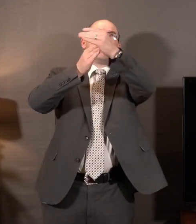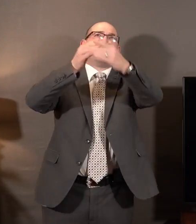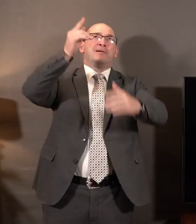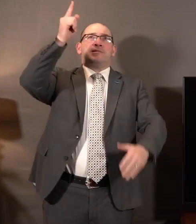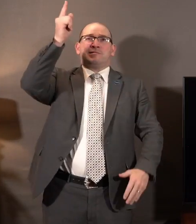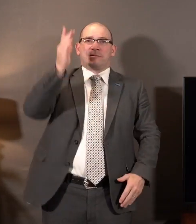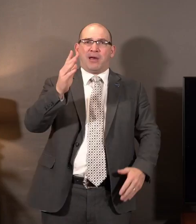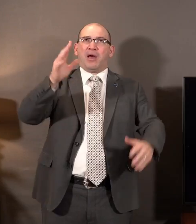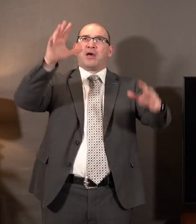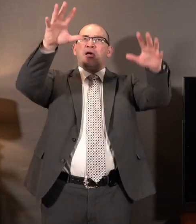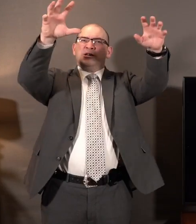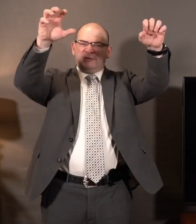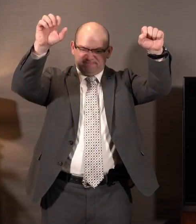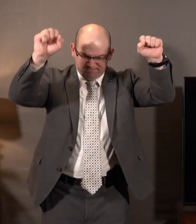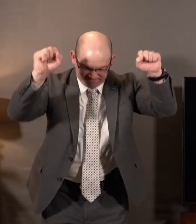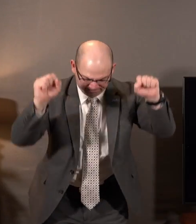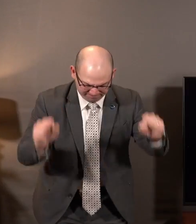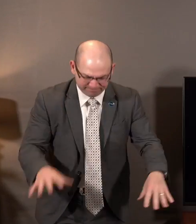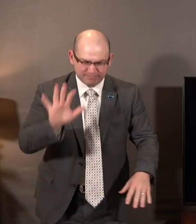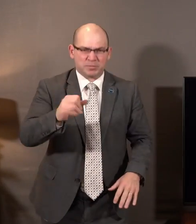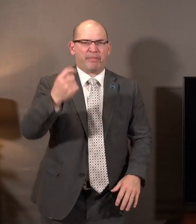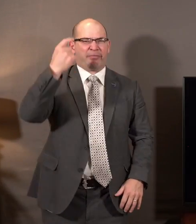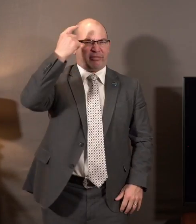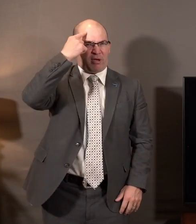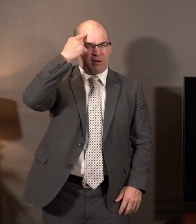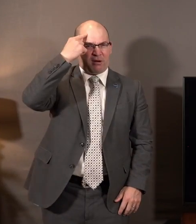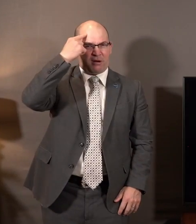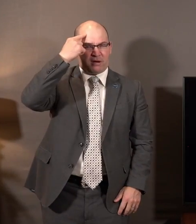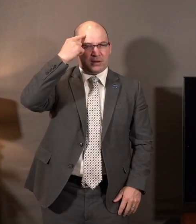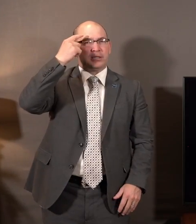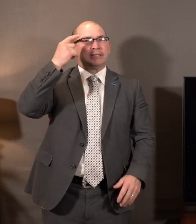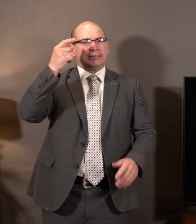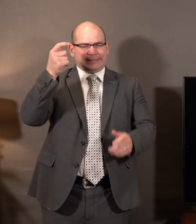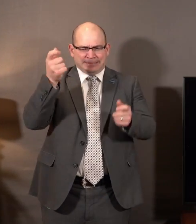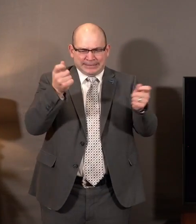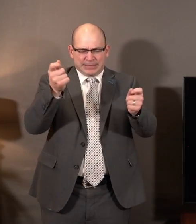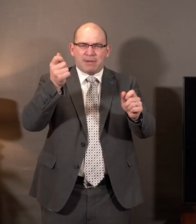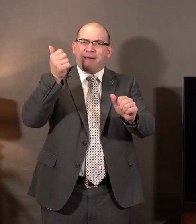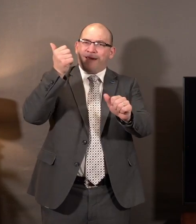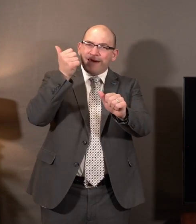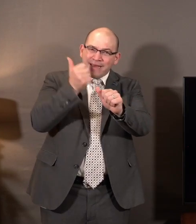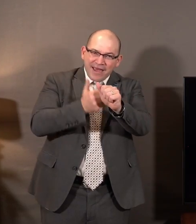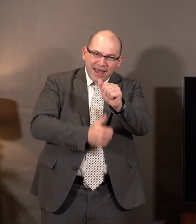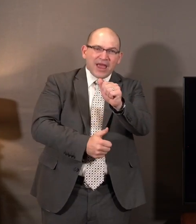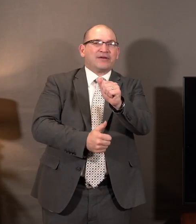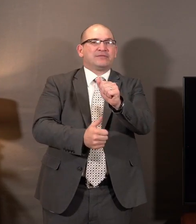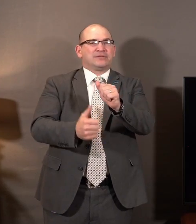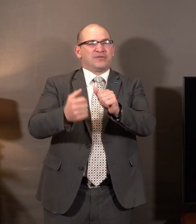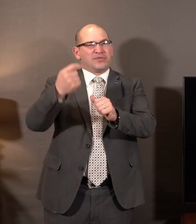against the knowledge of God and bringing into captivity every thought to